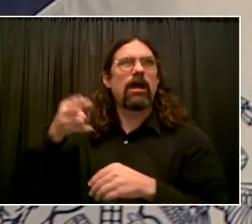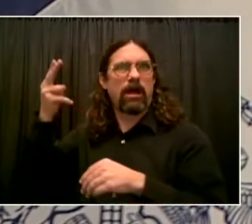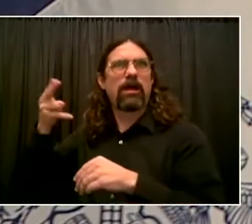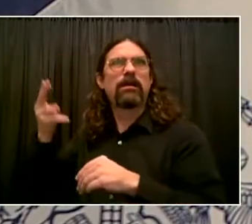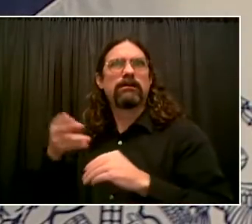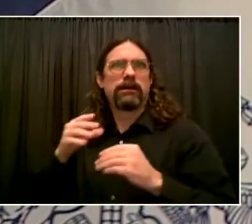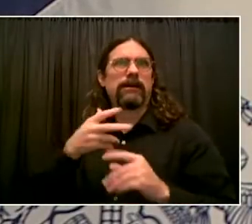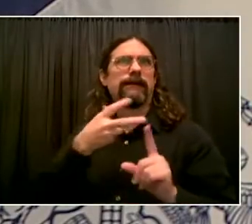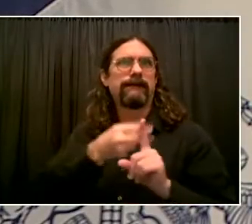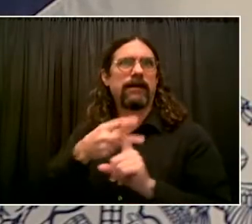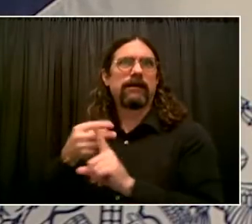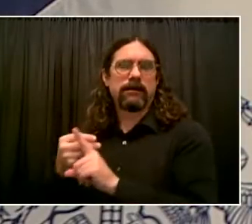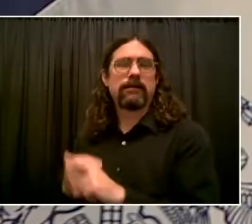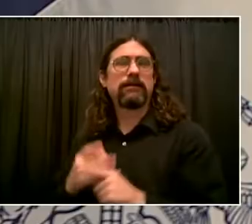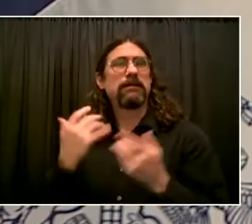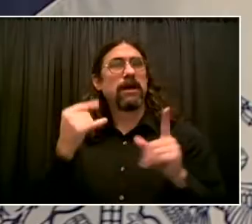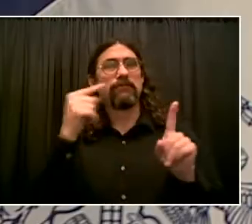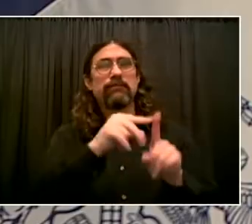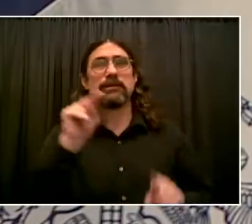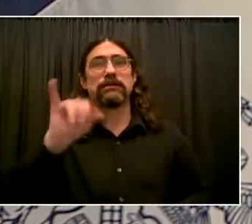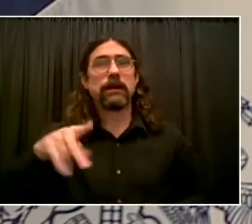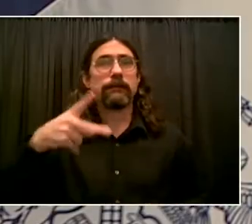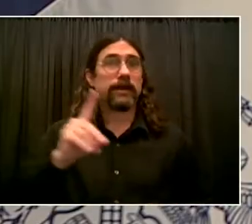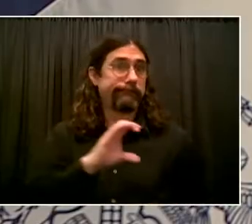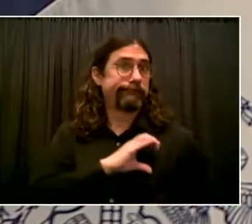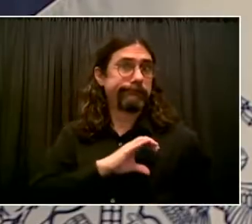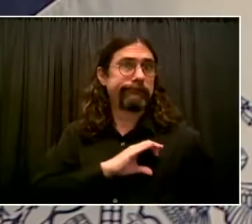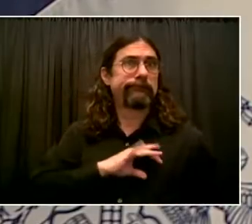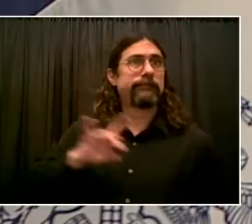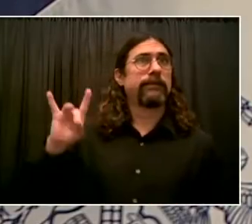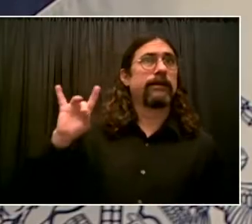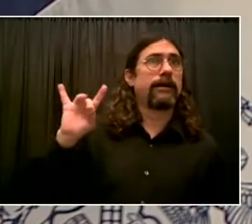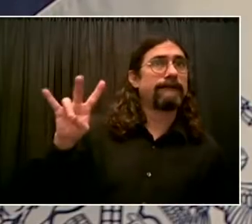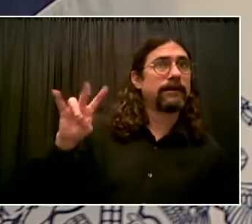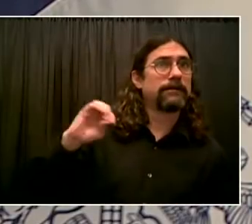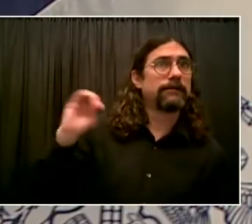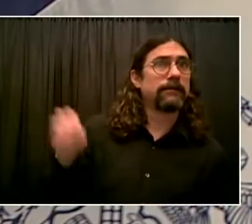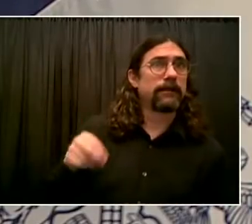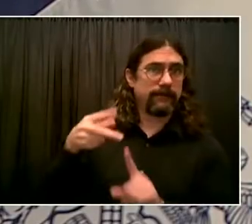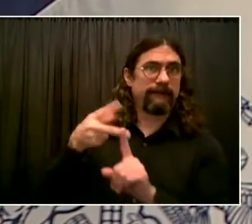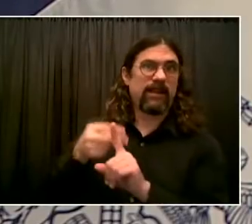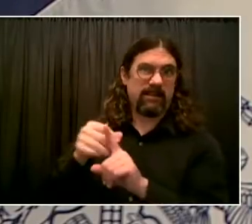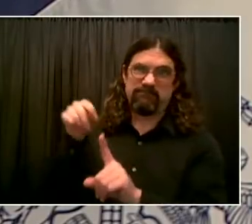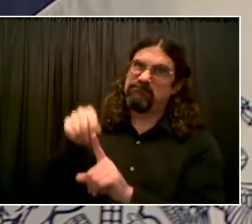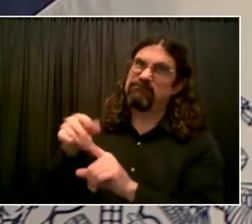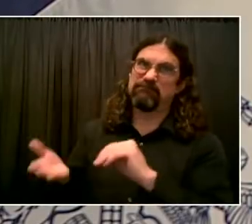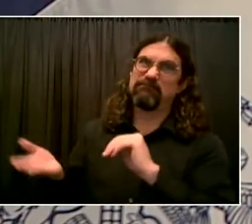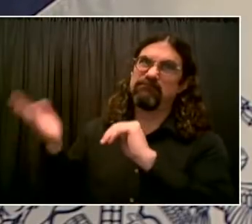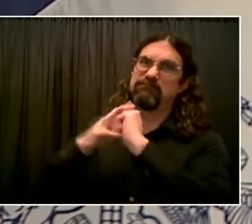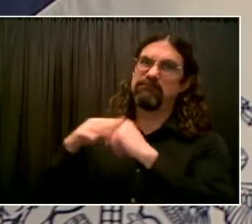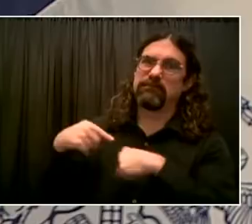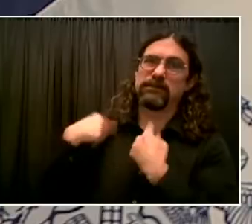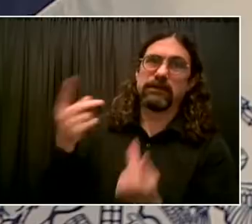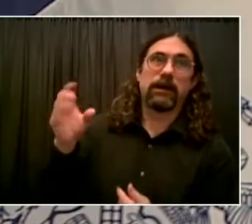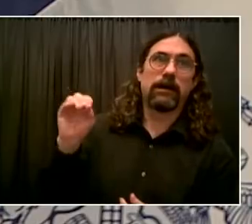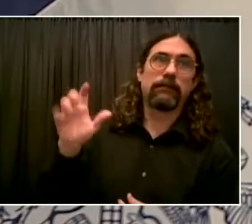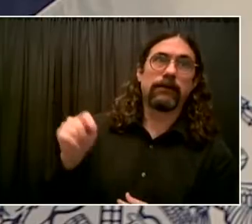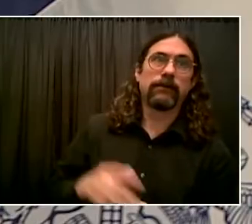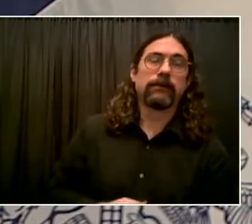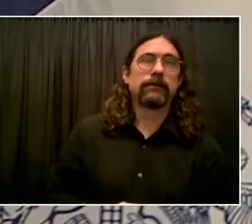THE AGENCIES AND